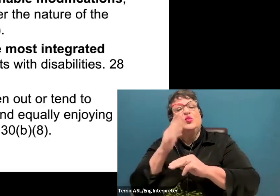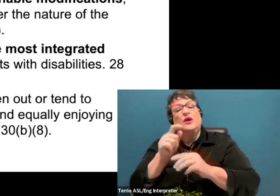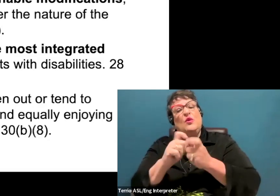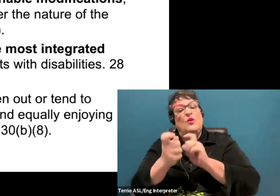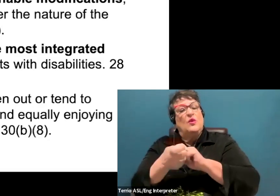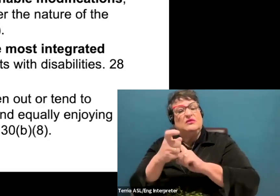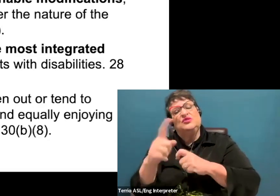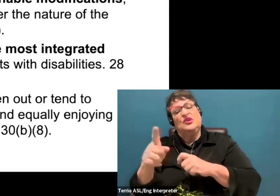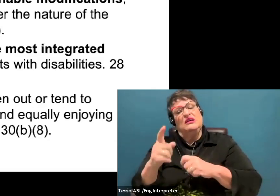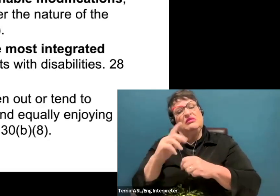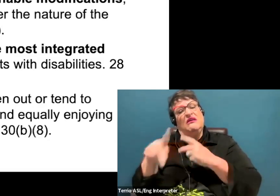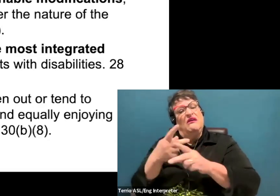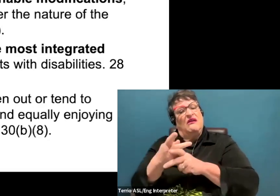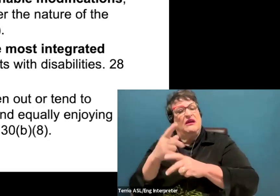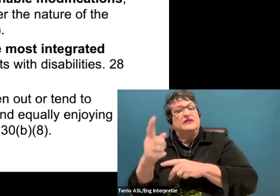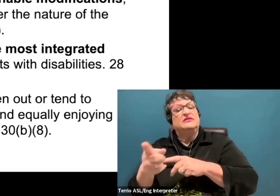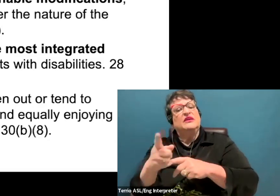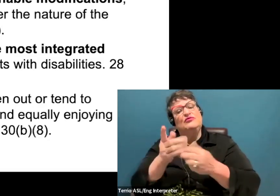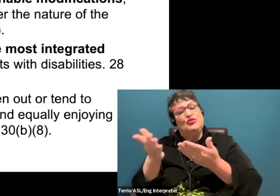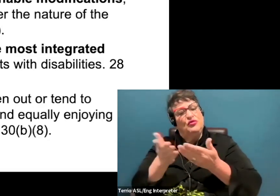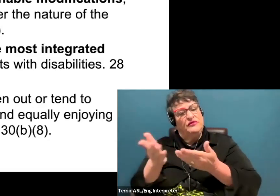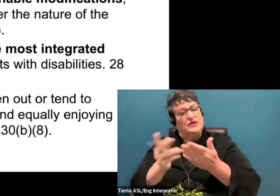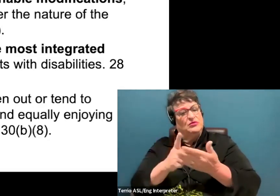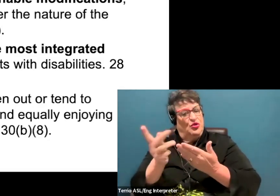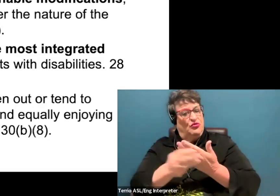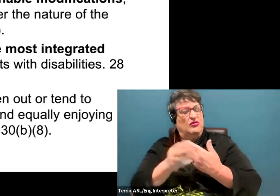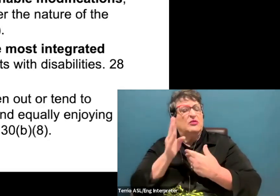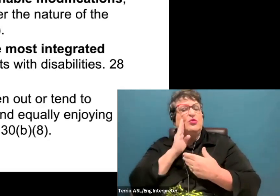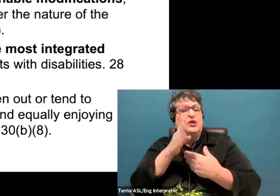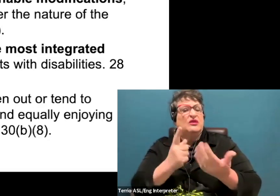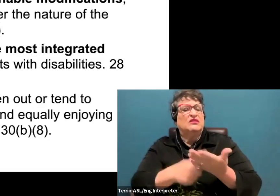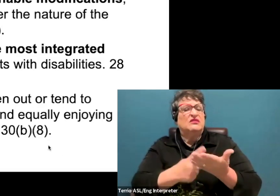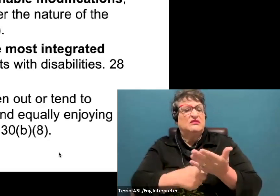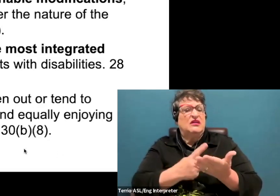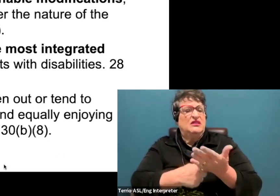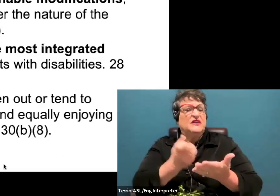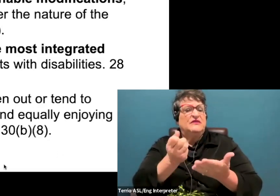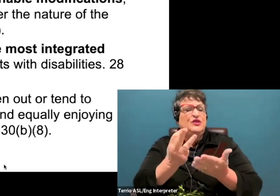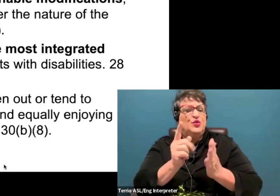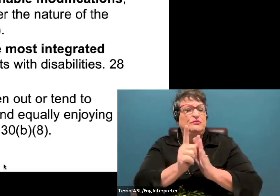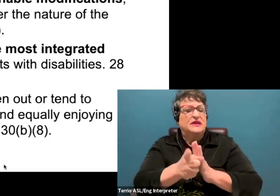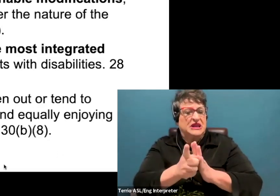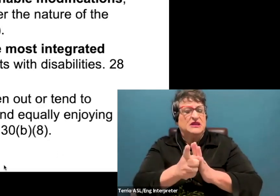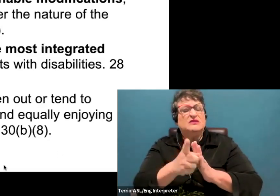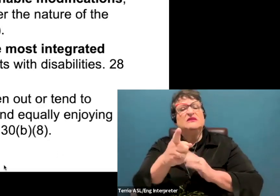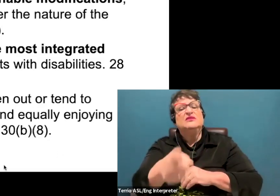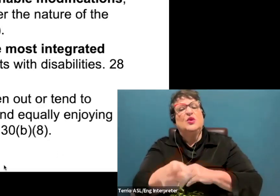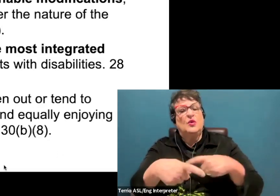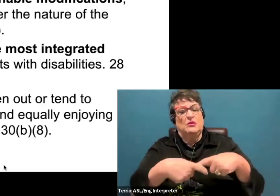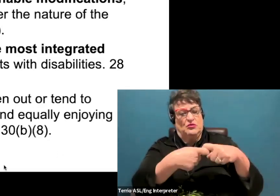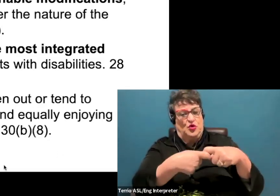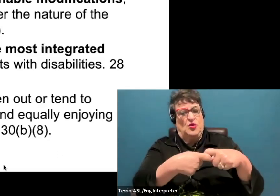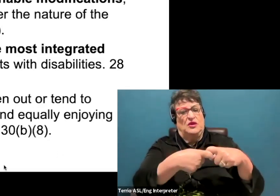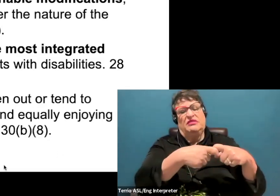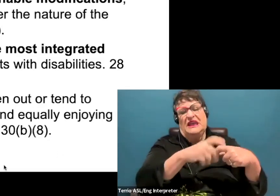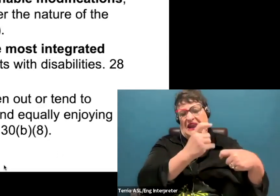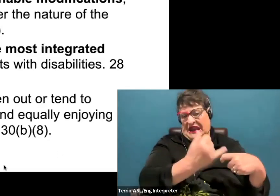of the service program or activity, and we'll get into that in a few minutes. So I'm going to put a pin in that for now. We also know that the agencies